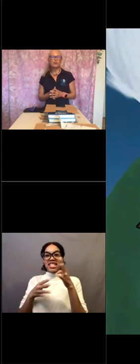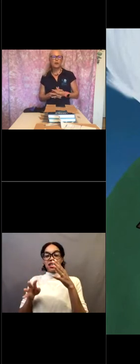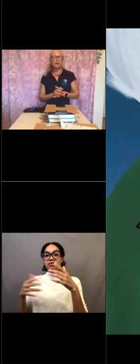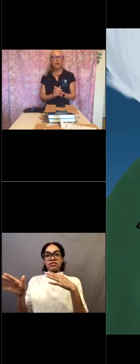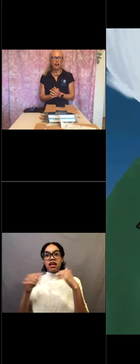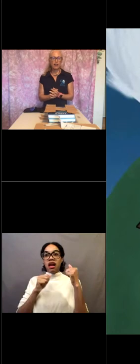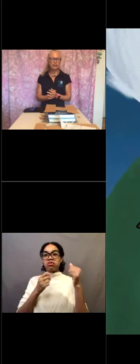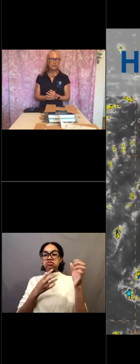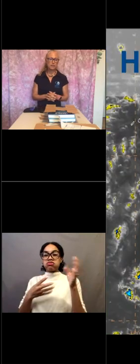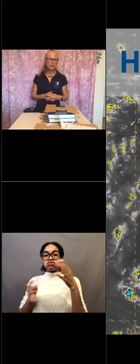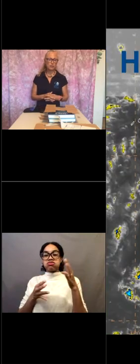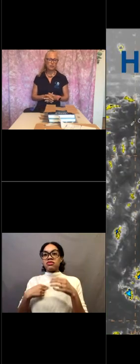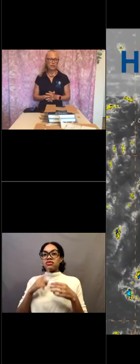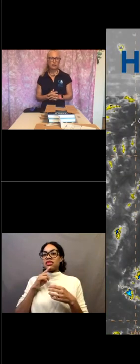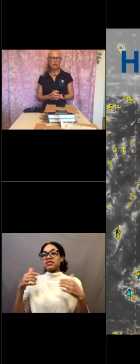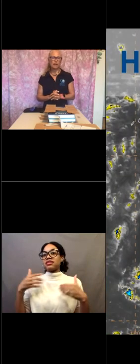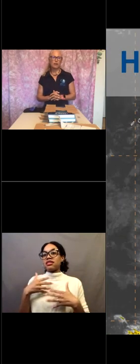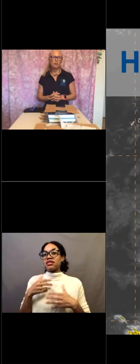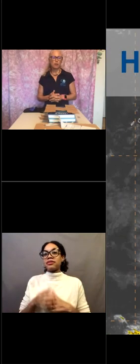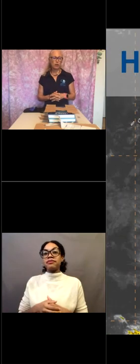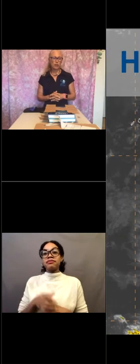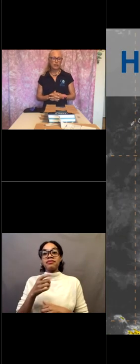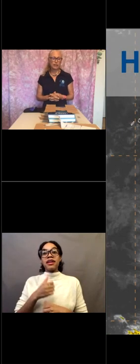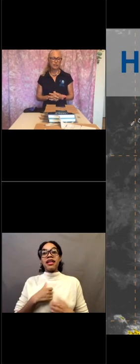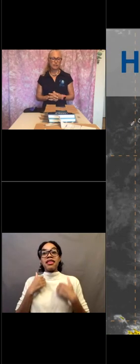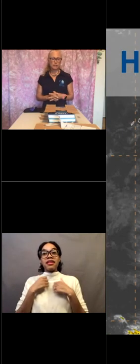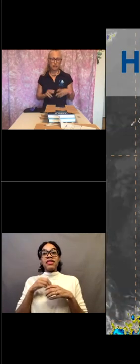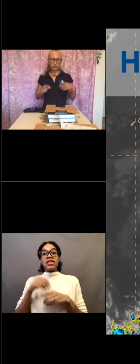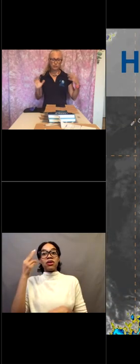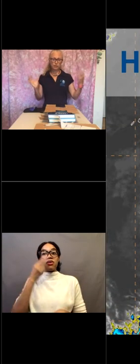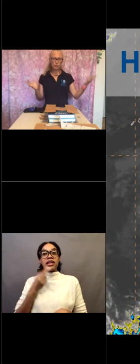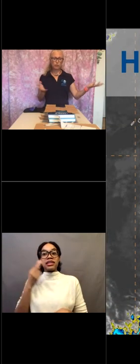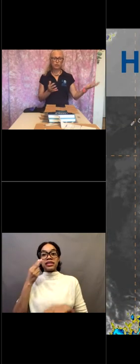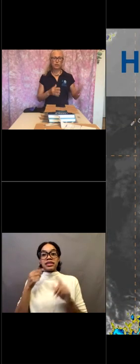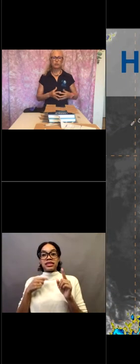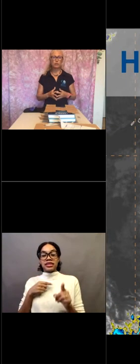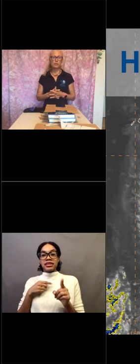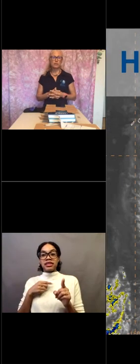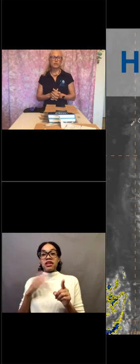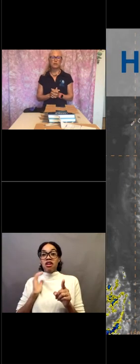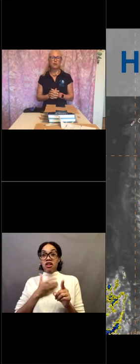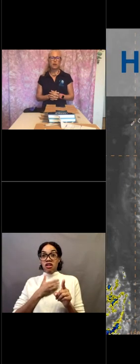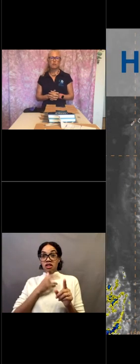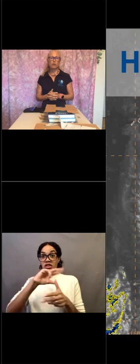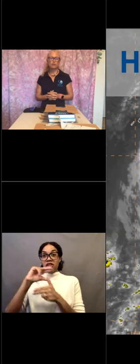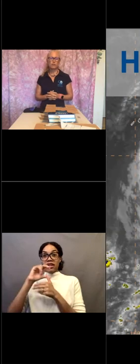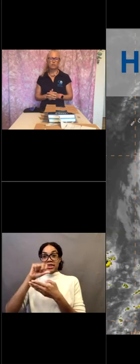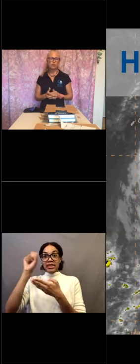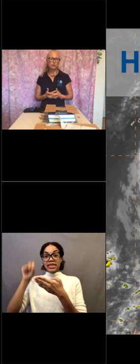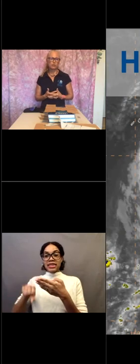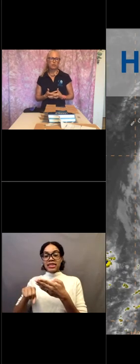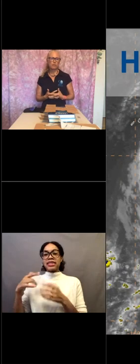So where I live in Hawaii, our hurricane season actually for the whole central Pacific runs from June